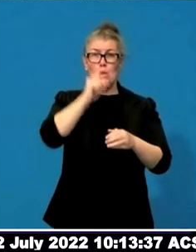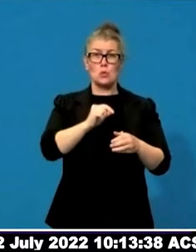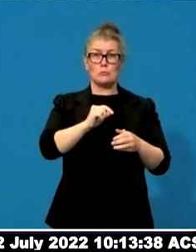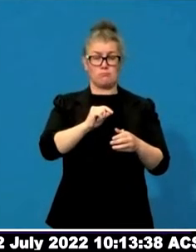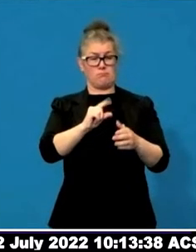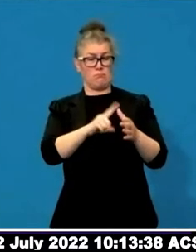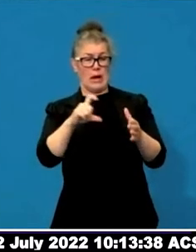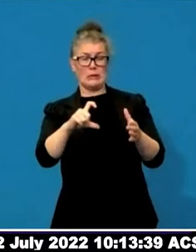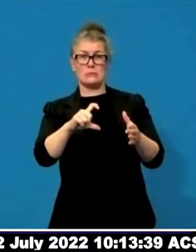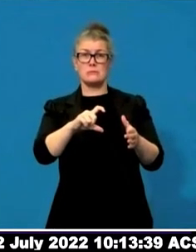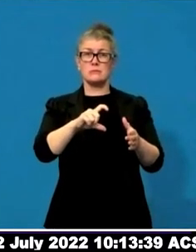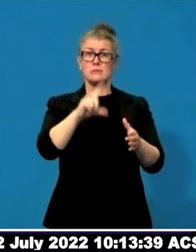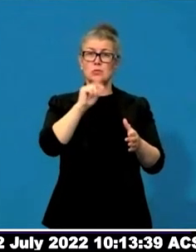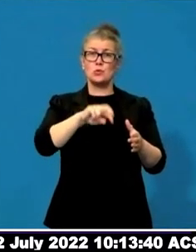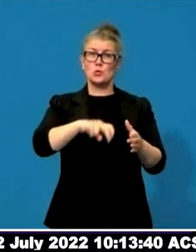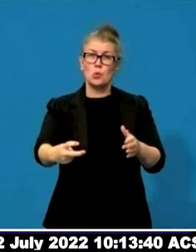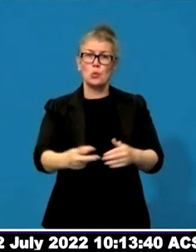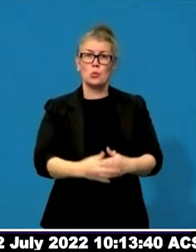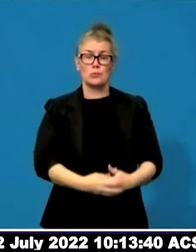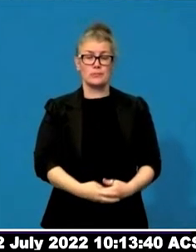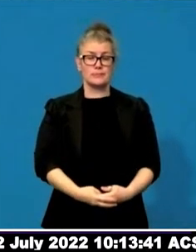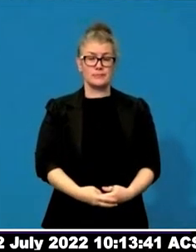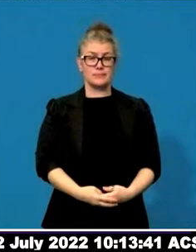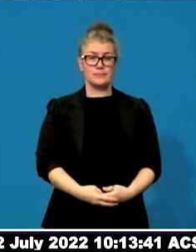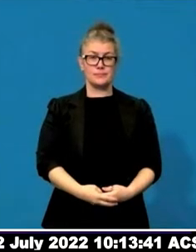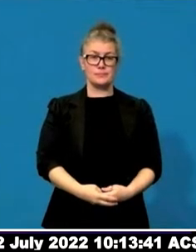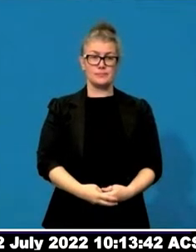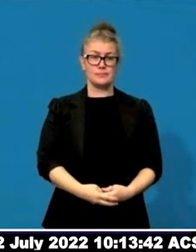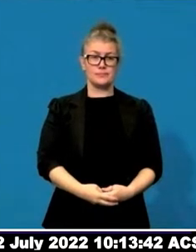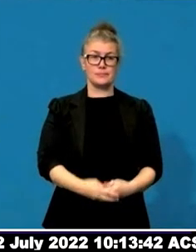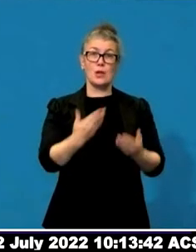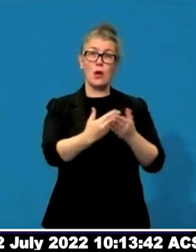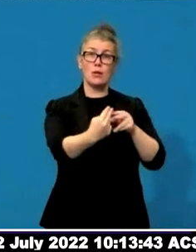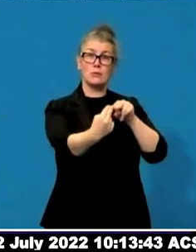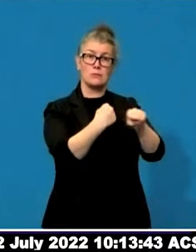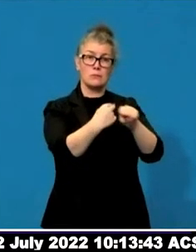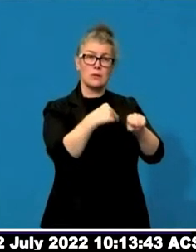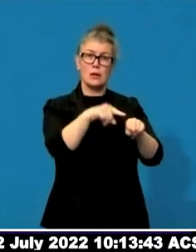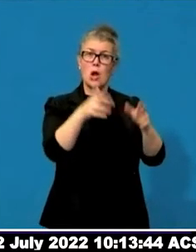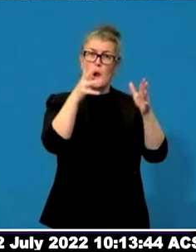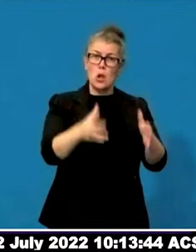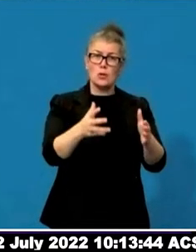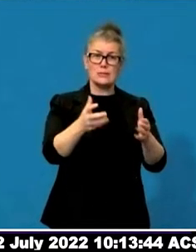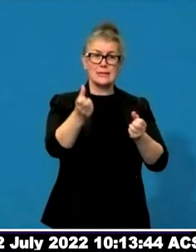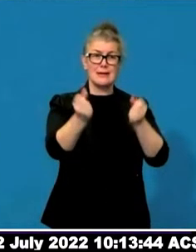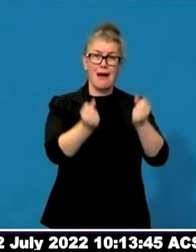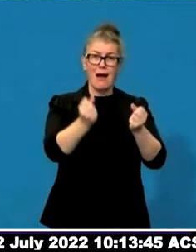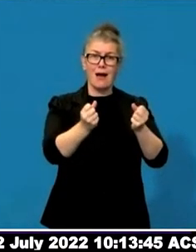Em is nodding. And on that main street, are there a lot of trucks that travel through Tennant Creek?